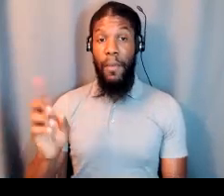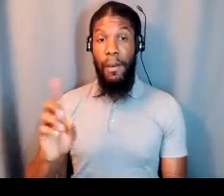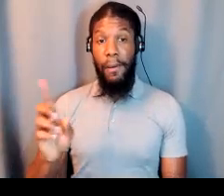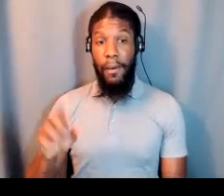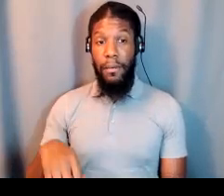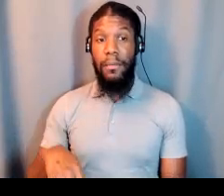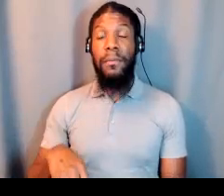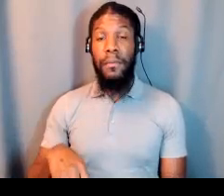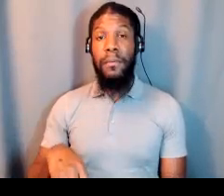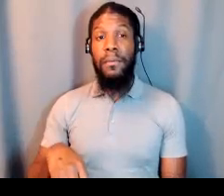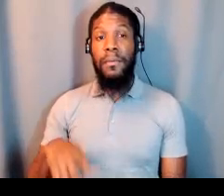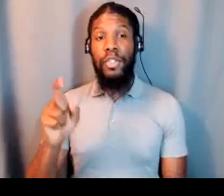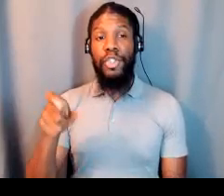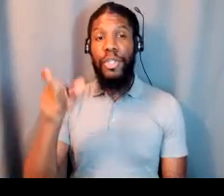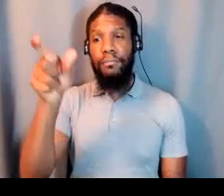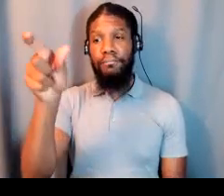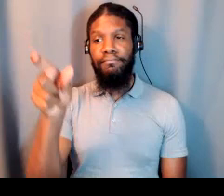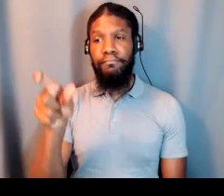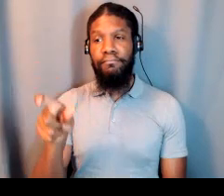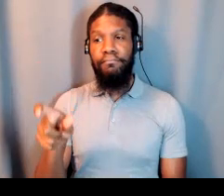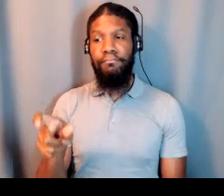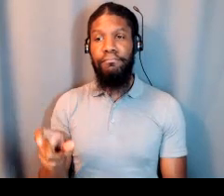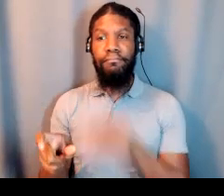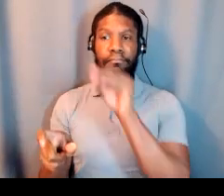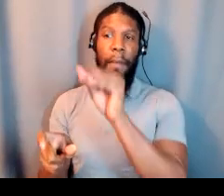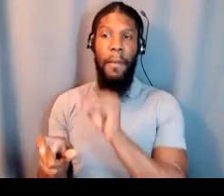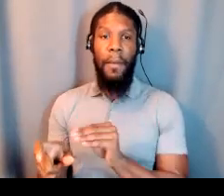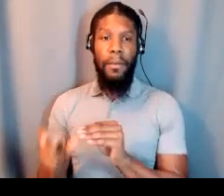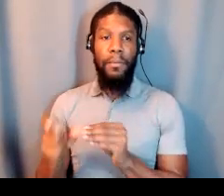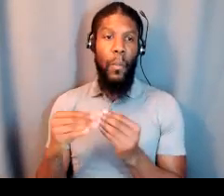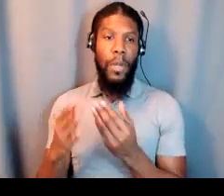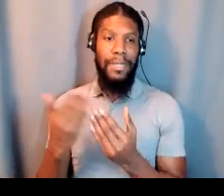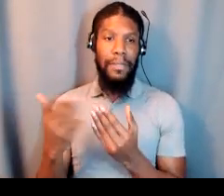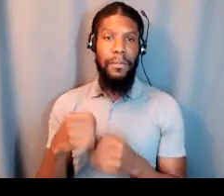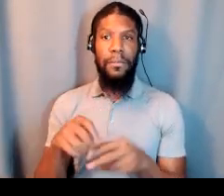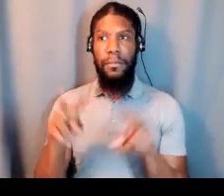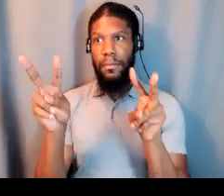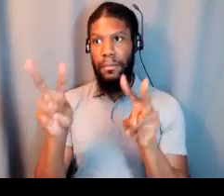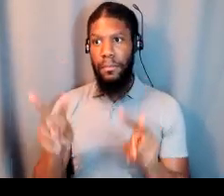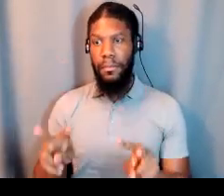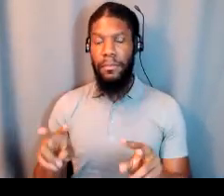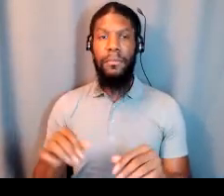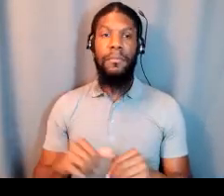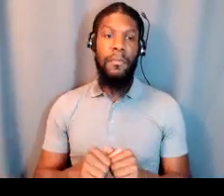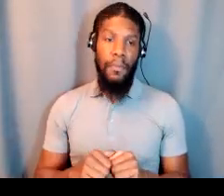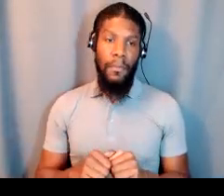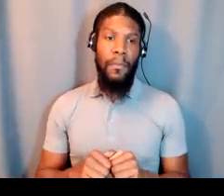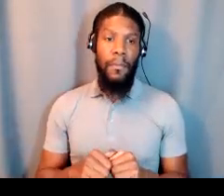the margins. Word makes that pretty easy. So I think that it just makes the paper a little bit cleaner when it